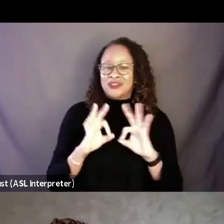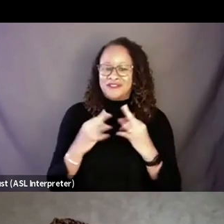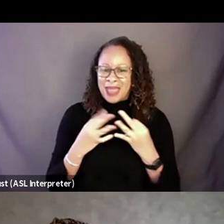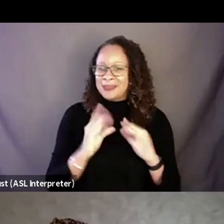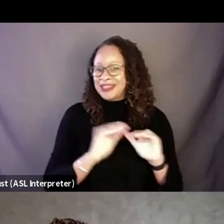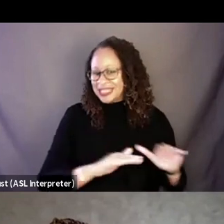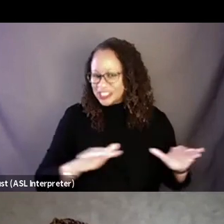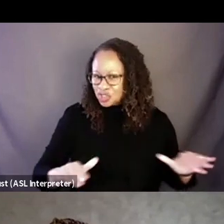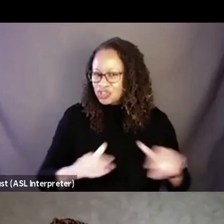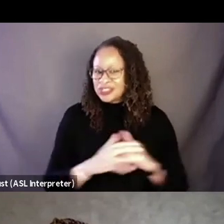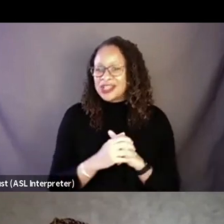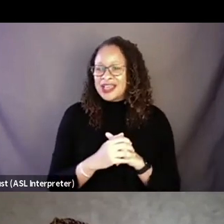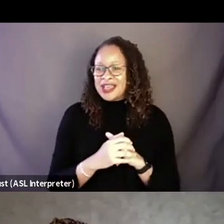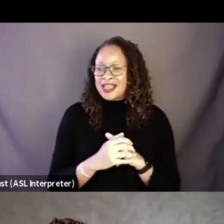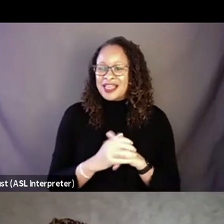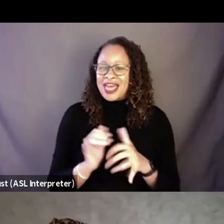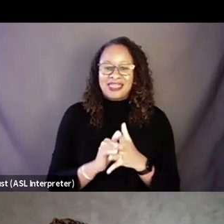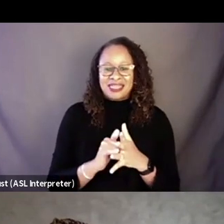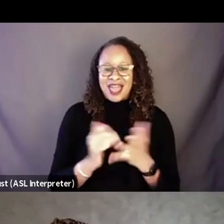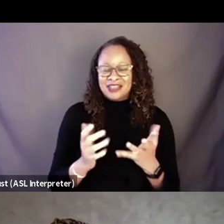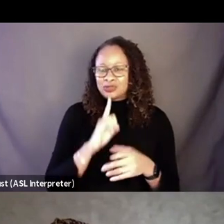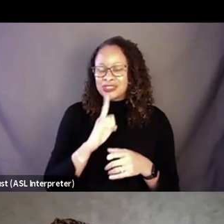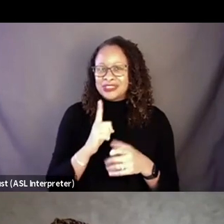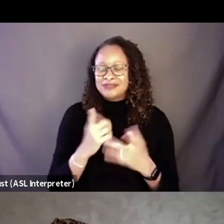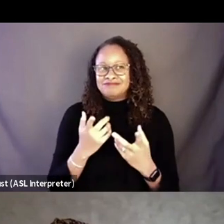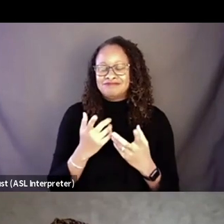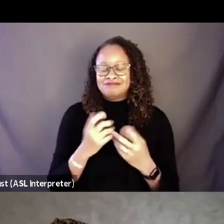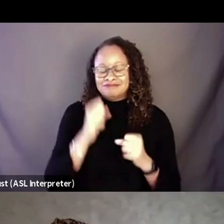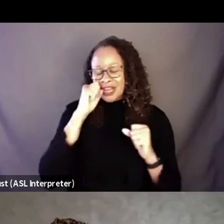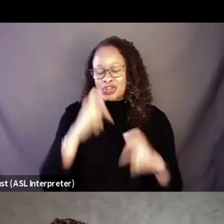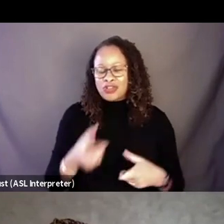and that that's been an incredible gift on so many levels.